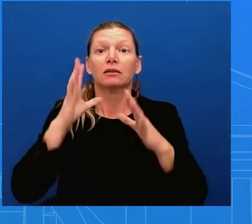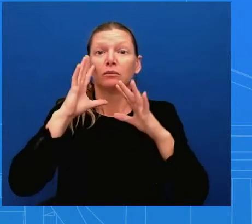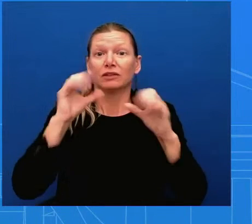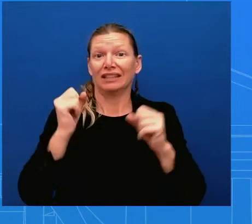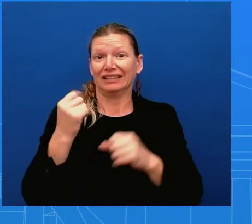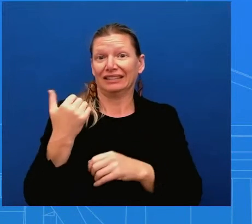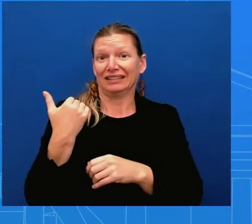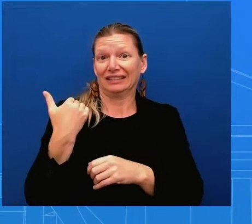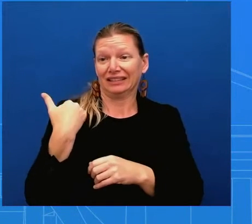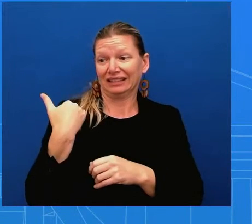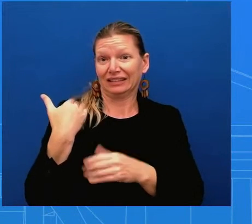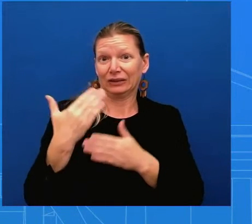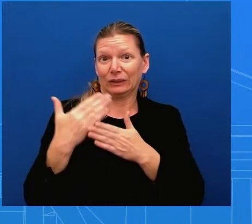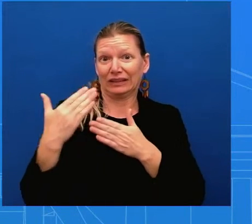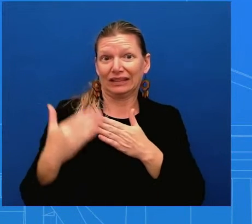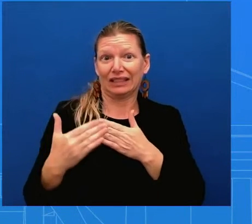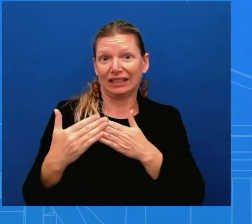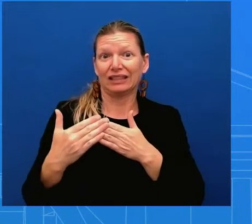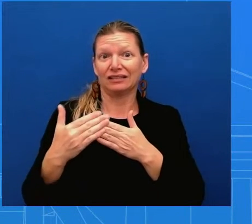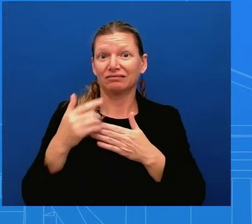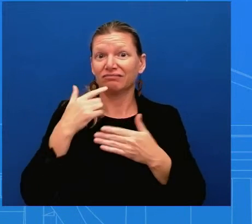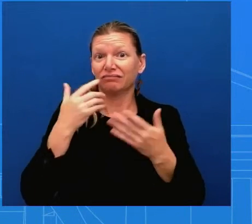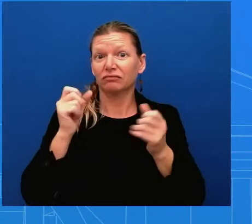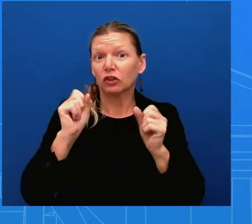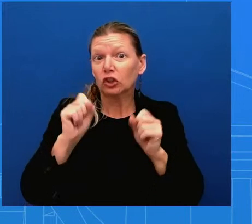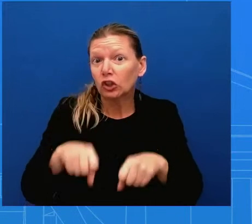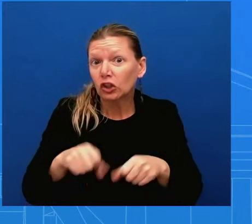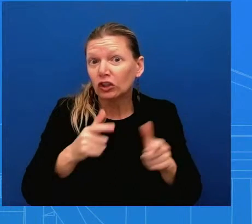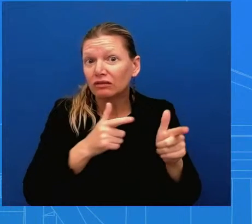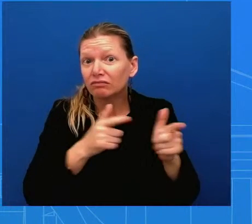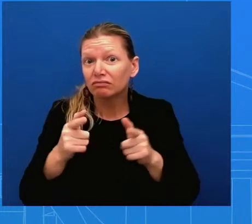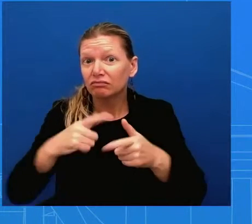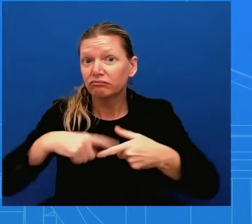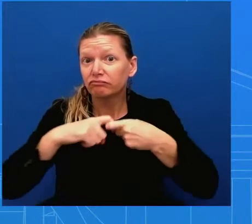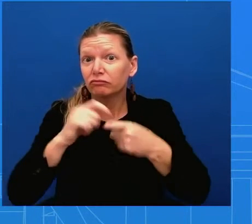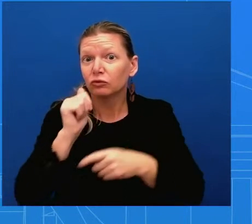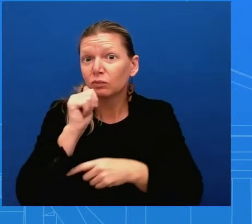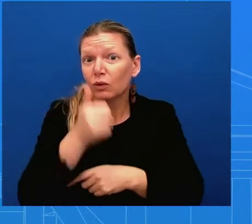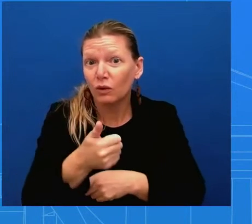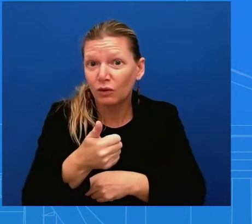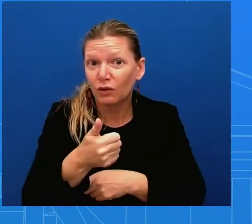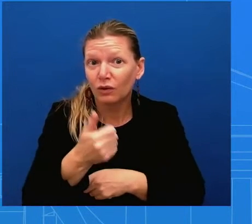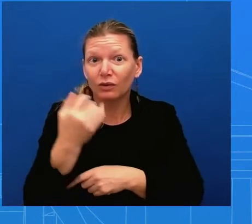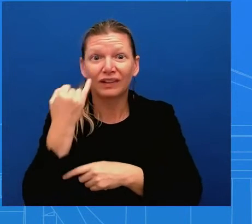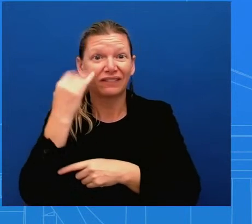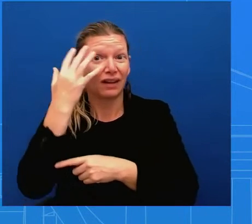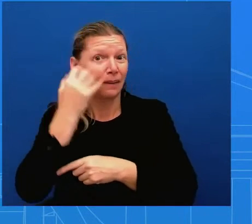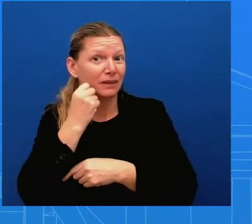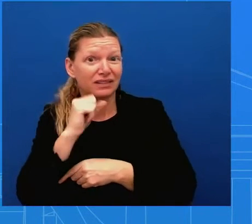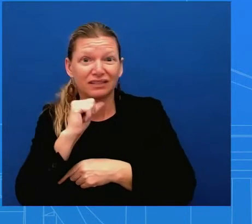wounded, and elderly hostages -- all innocents. Israel put a forward-leaning proposal on the table